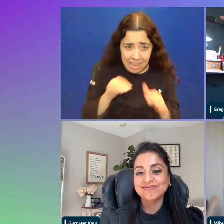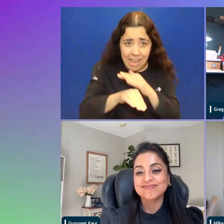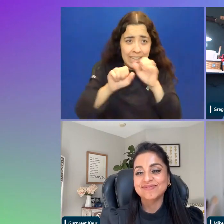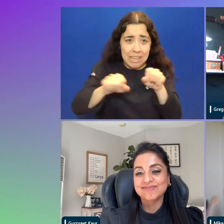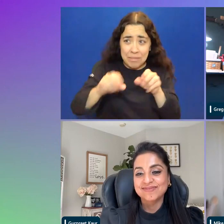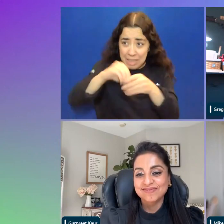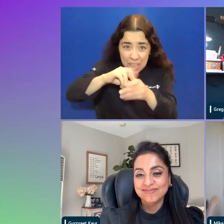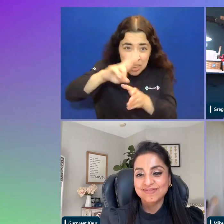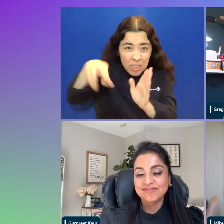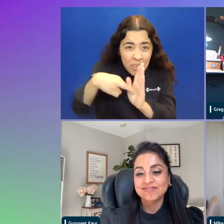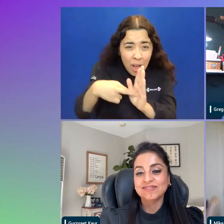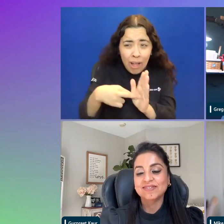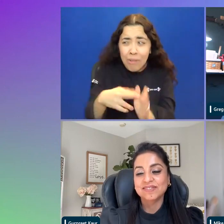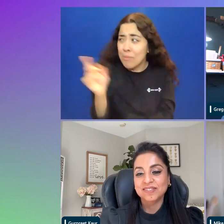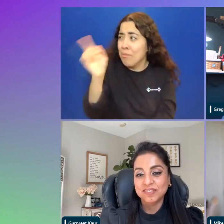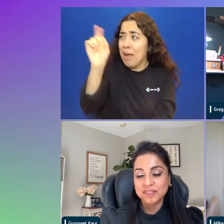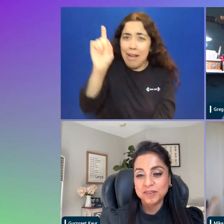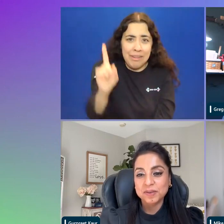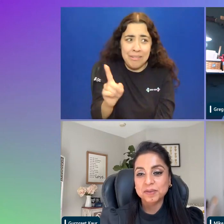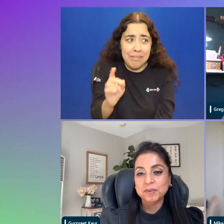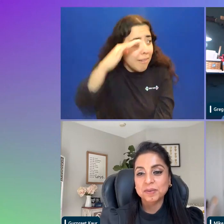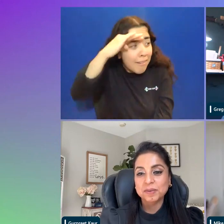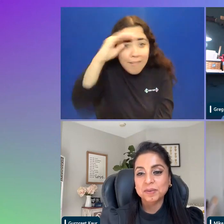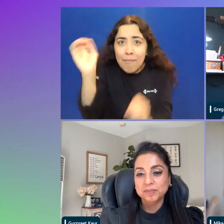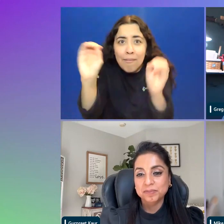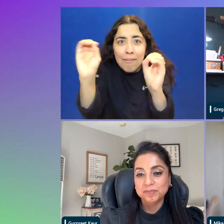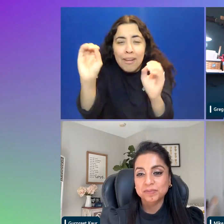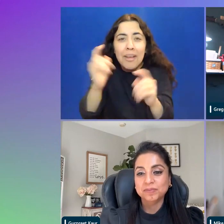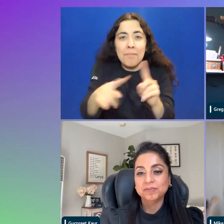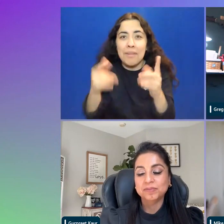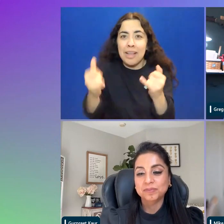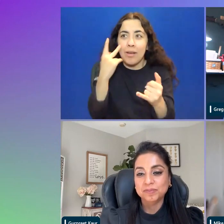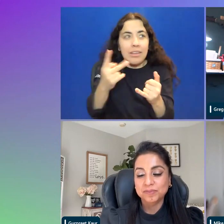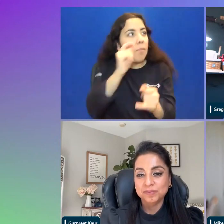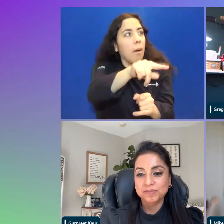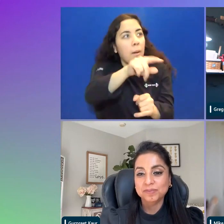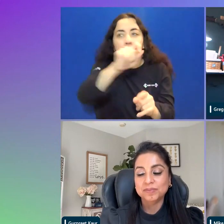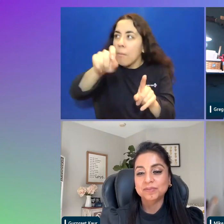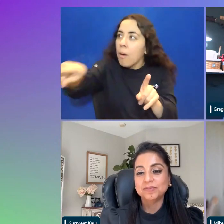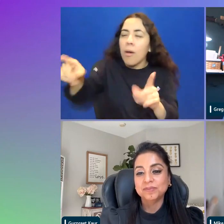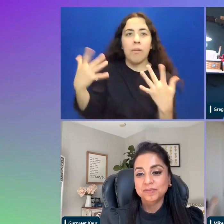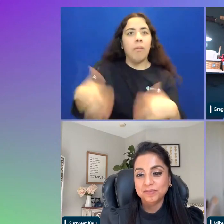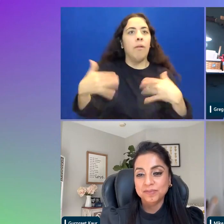accessibility in a role. And now you see it kind of all over the place. And I kind of forget, like, actually, this is a thing